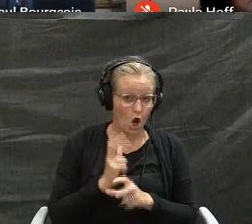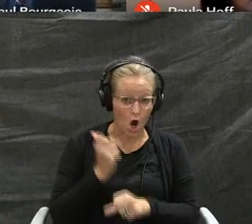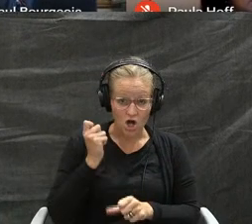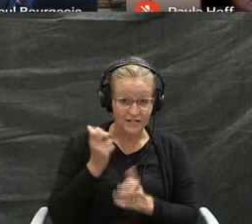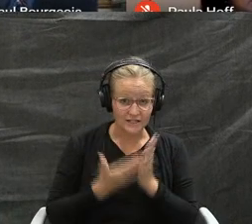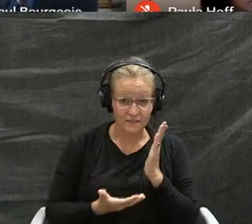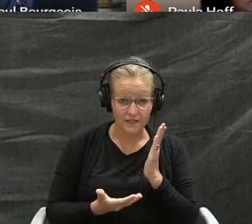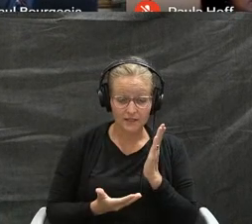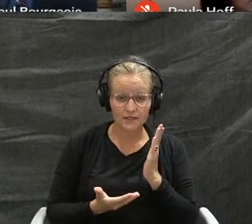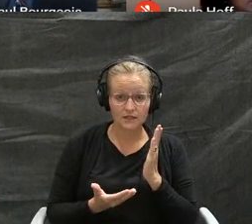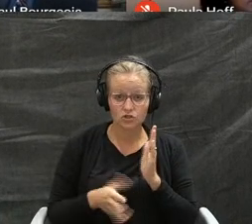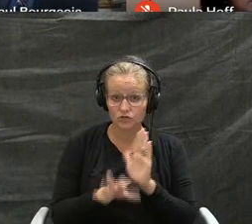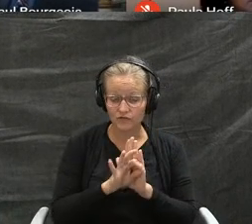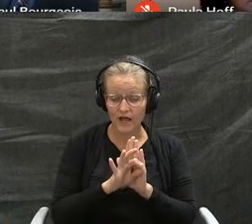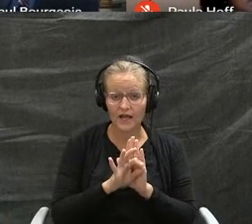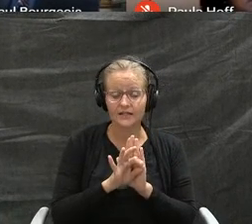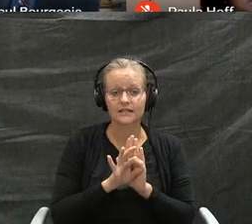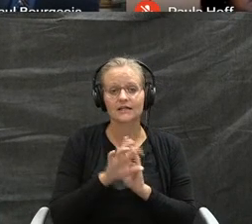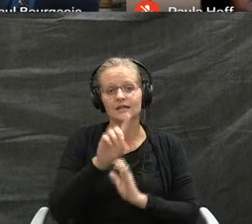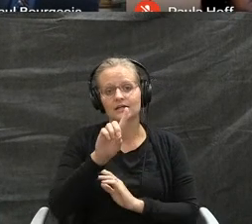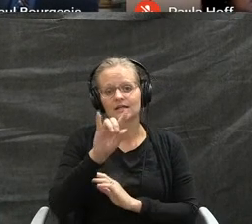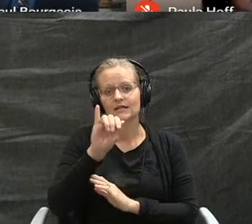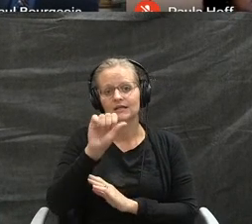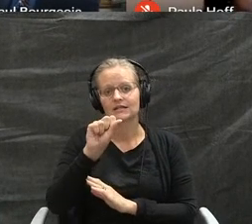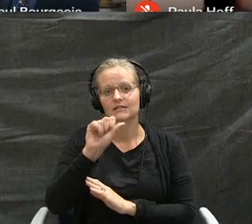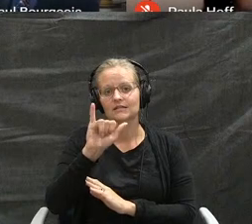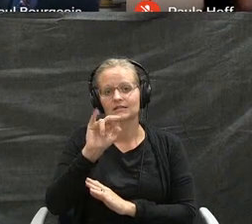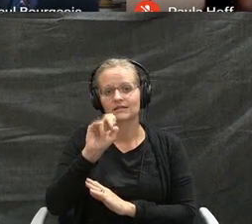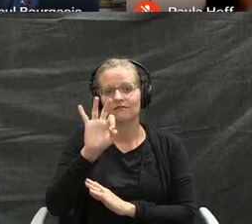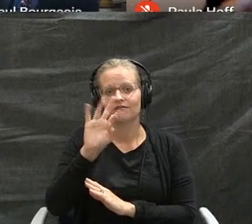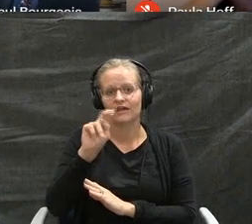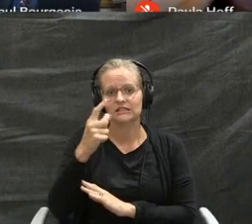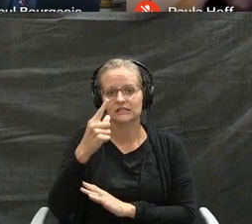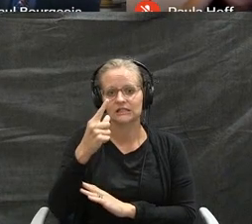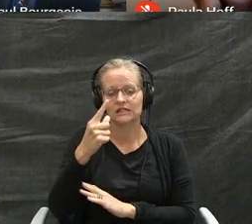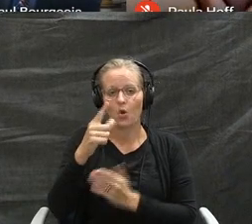wipes. I think if you've all been in the stores, you see that